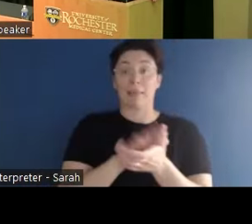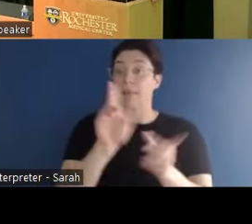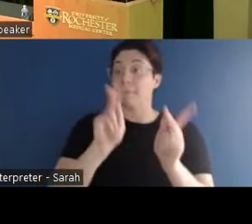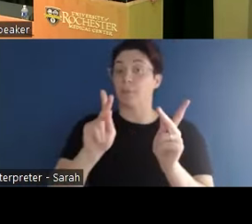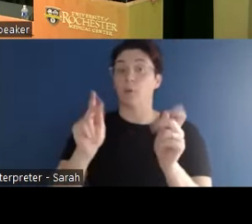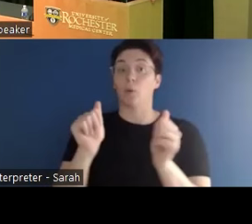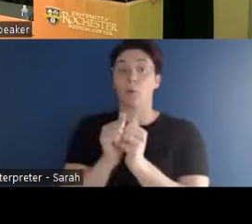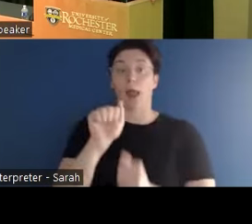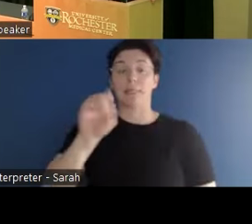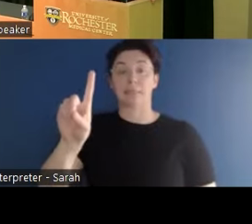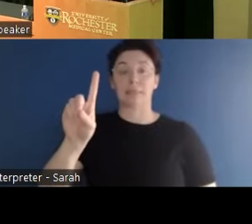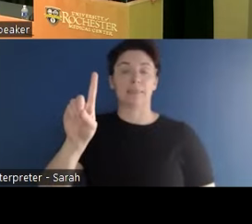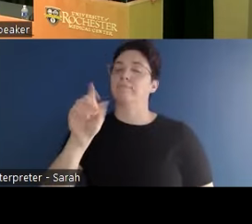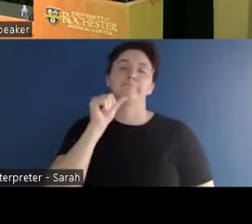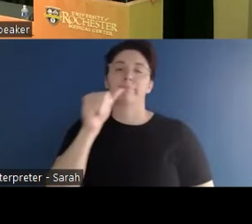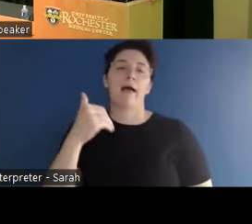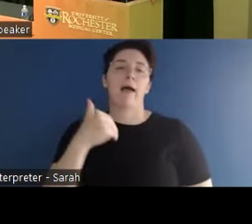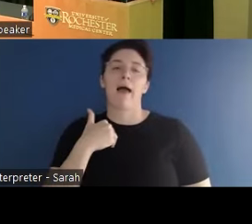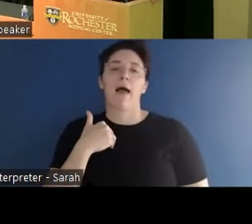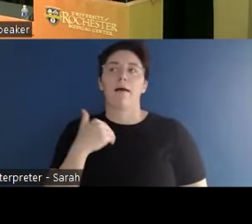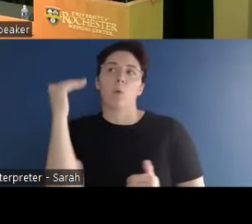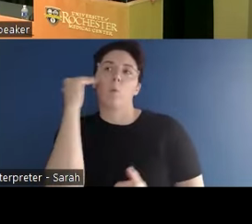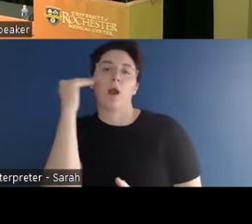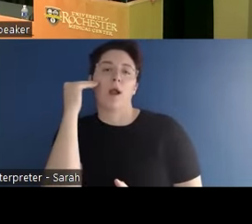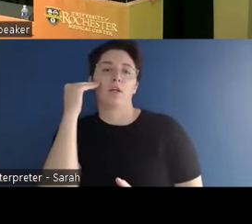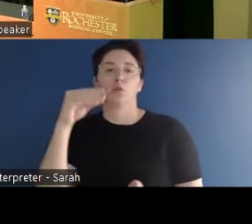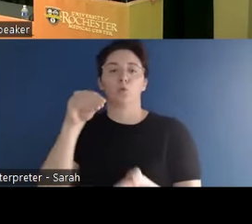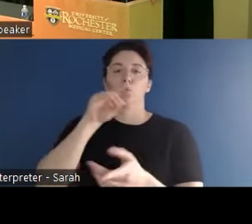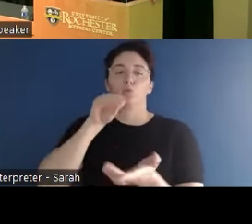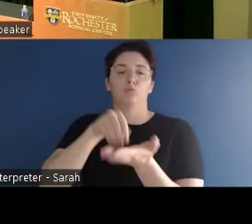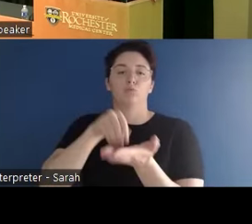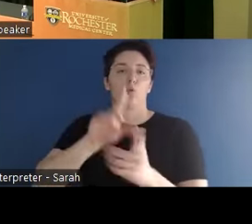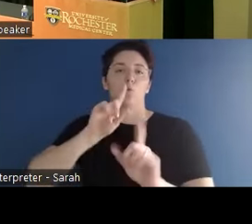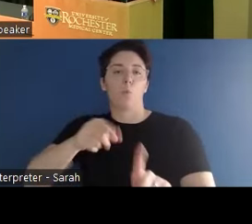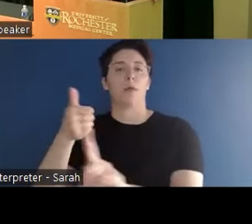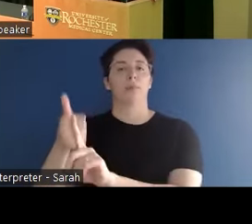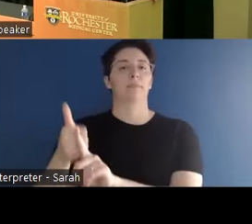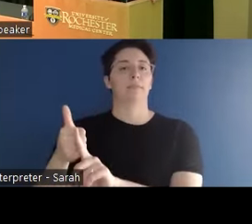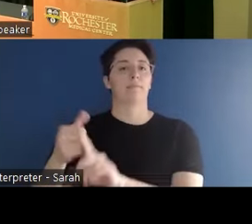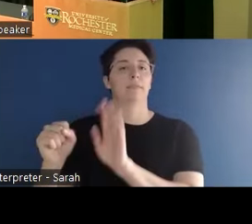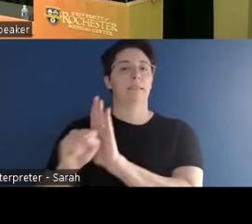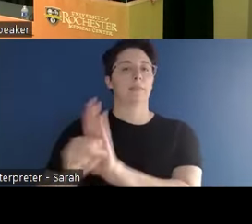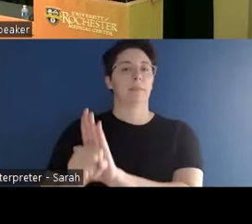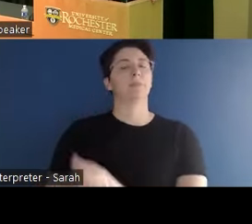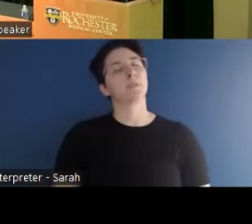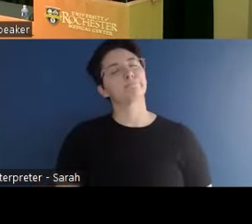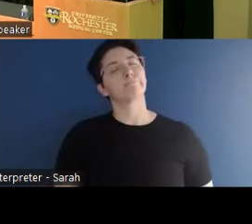the insight and emotional awareness to report on their own symptoms and that's a big problem um